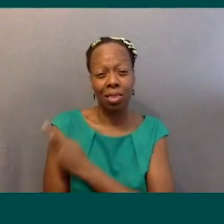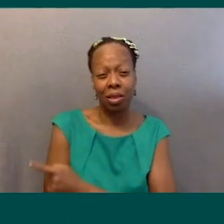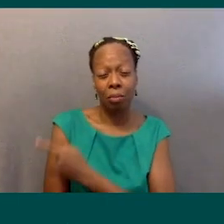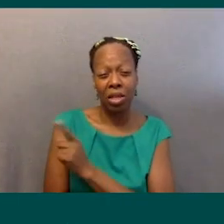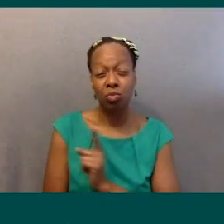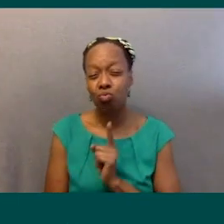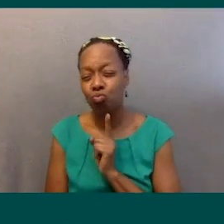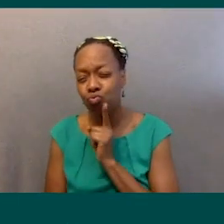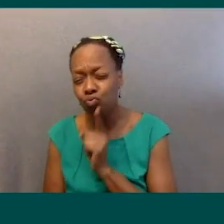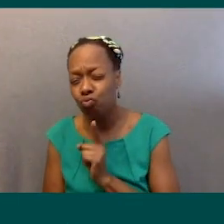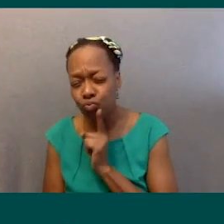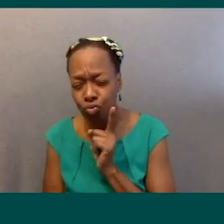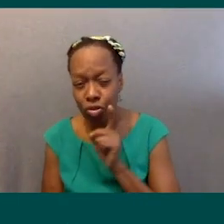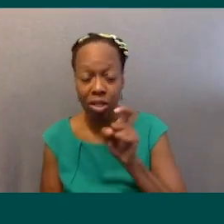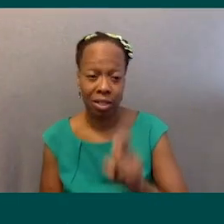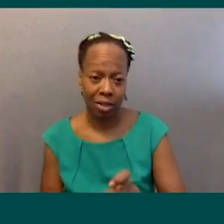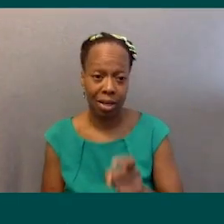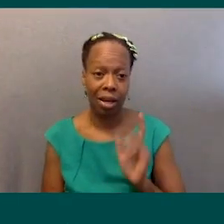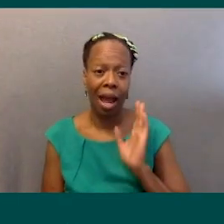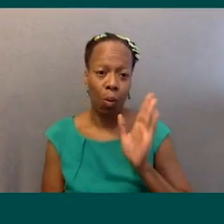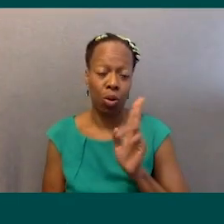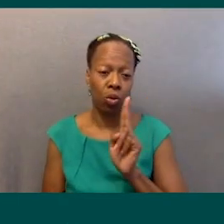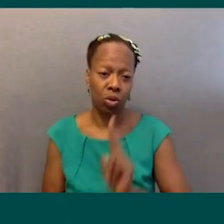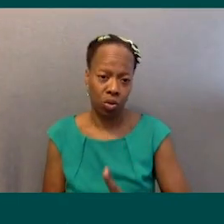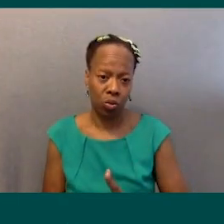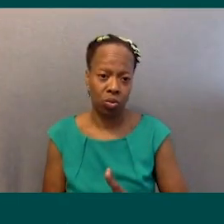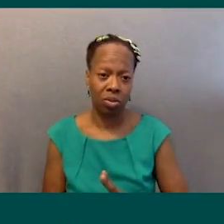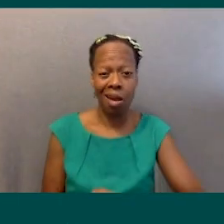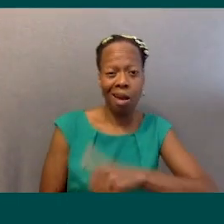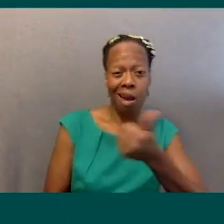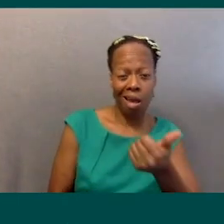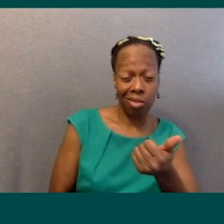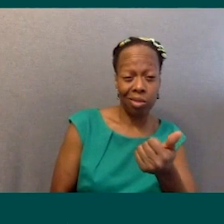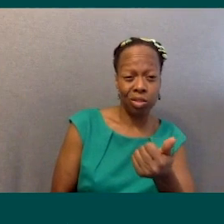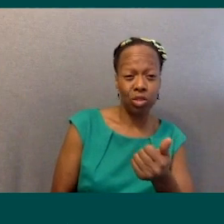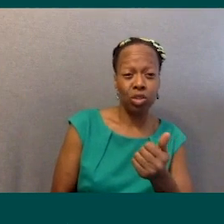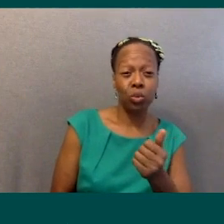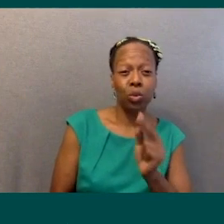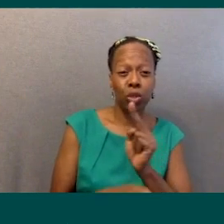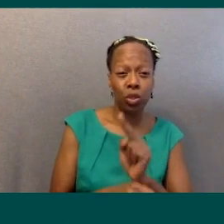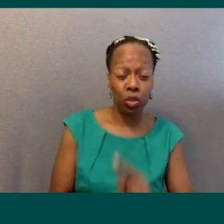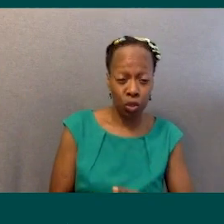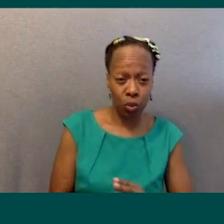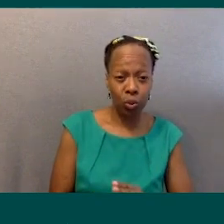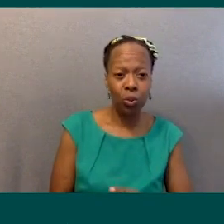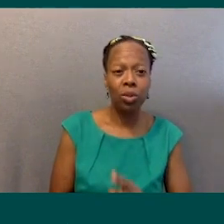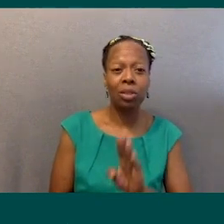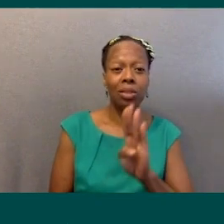Some orthopedic surgeon or some physiatrist, they use the botulinum toxin for even torticollis,